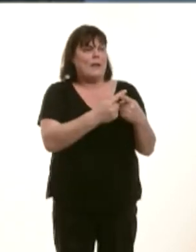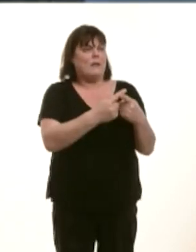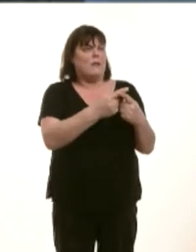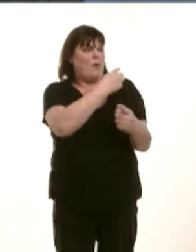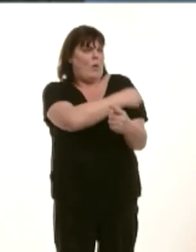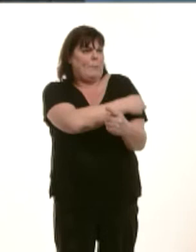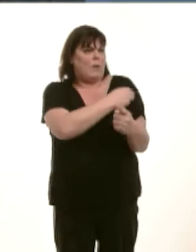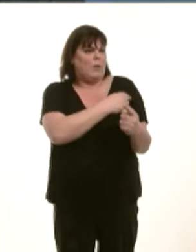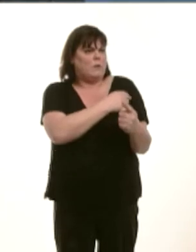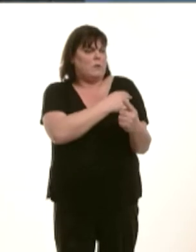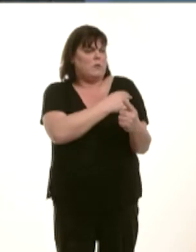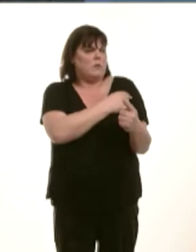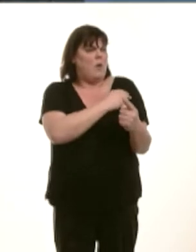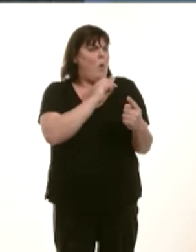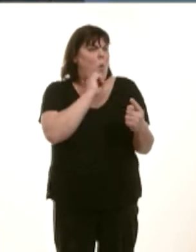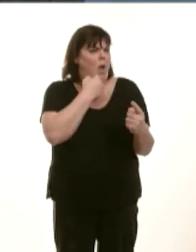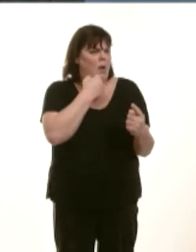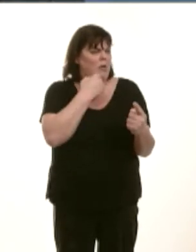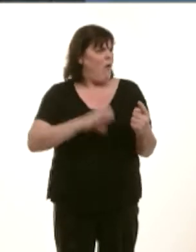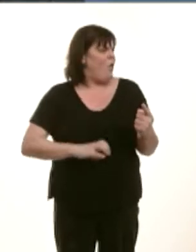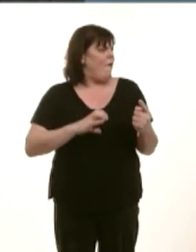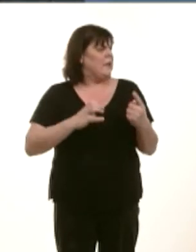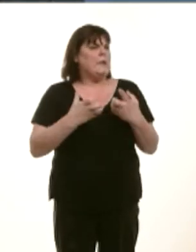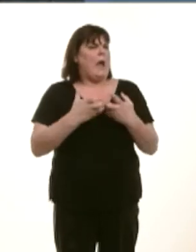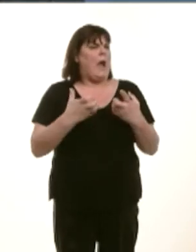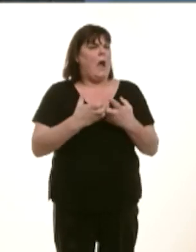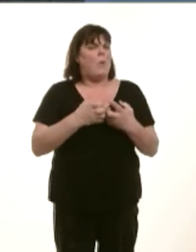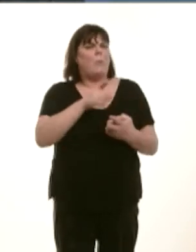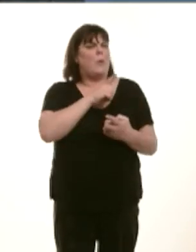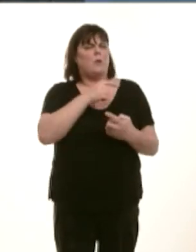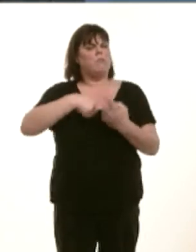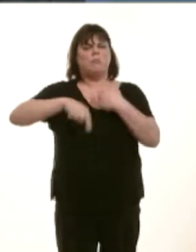patients and clinicians will not find themselves facing the chronic waits and the pressures